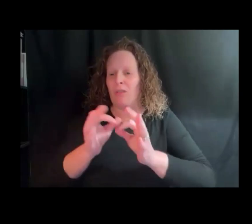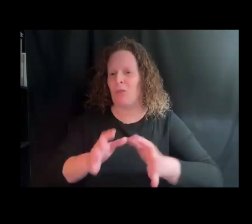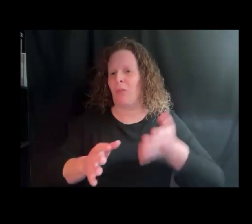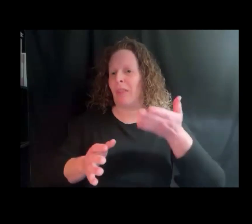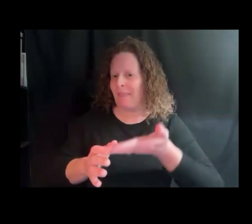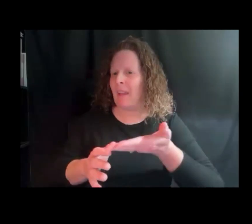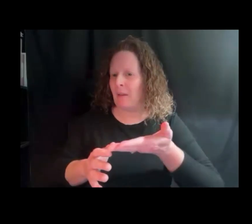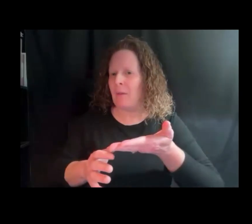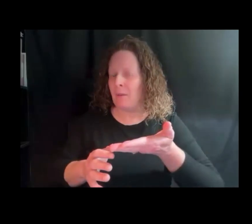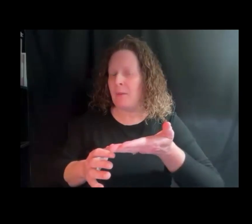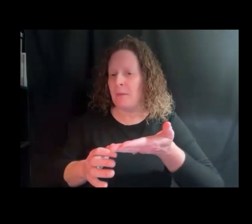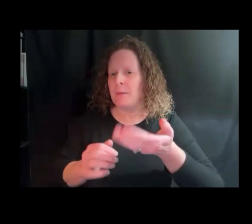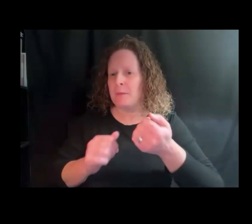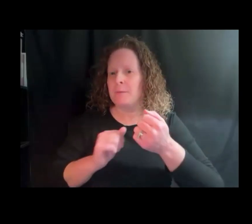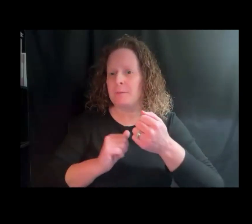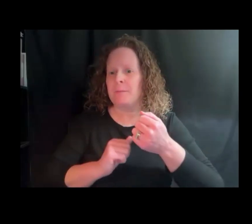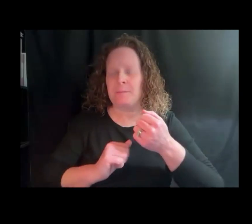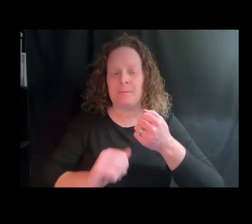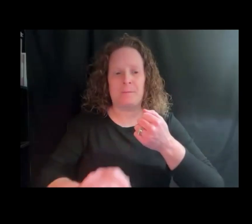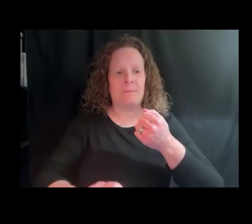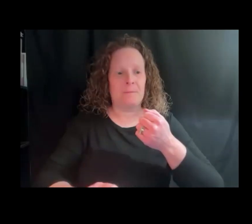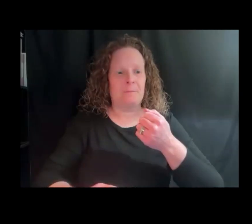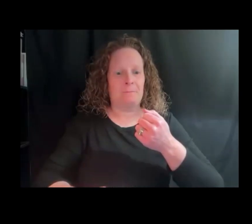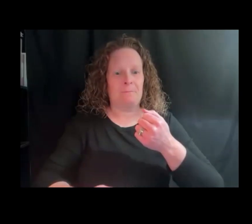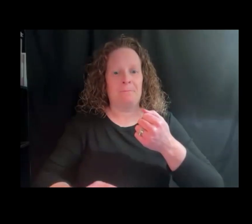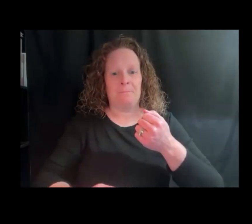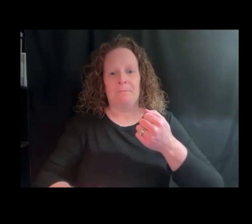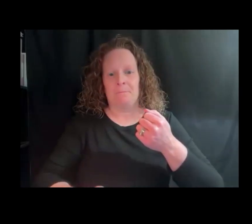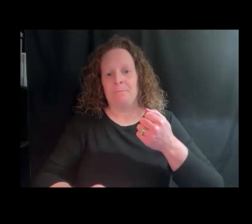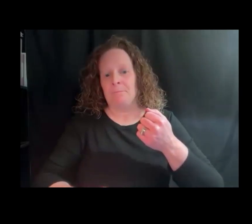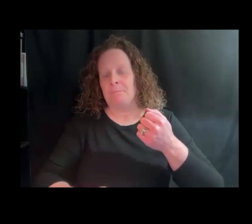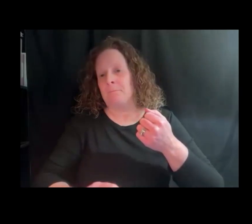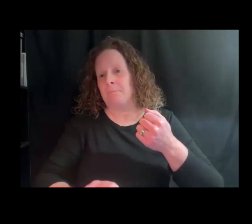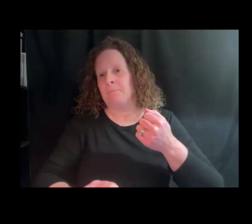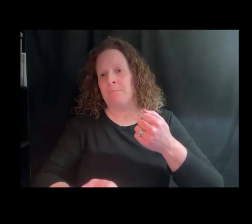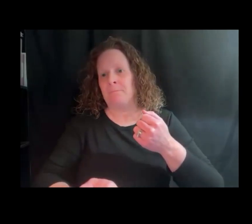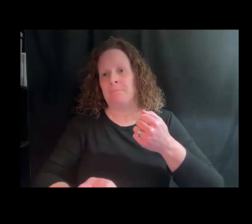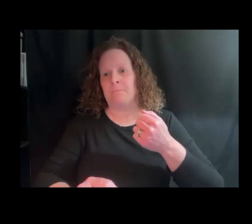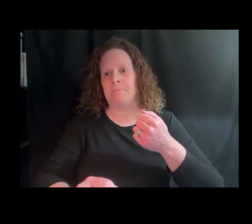and then can bring that to the meeting without the interpreter. But preferably the interpreter